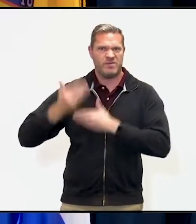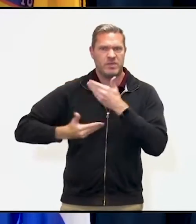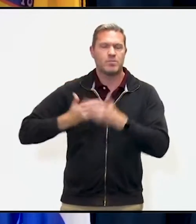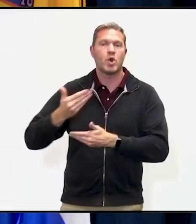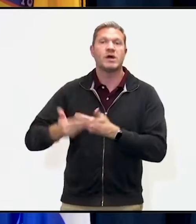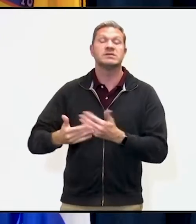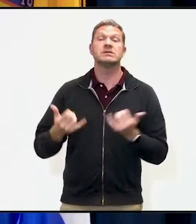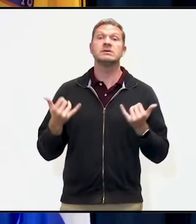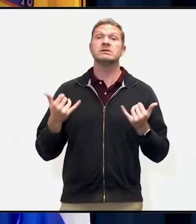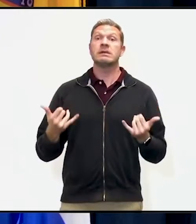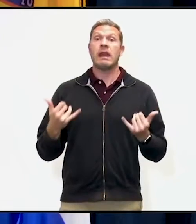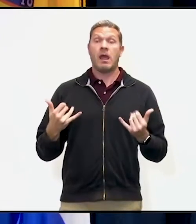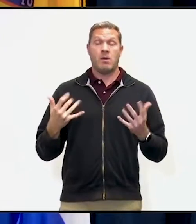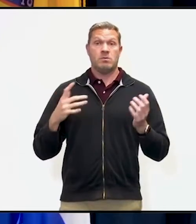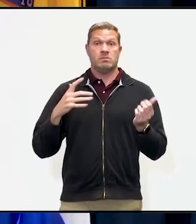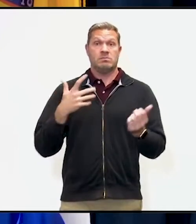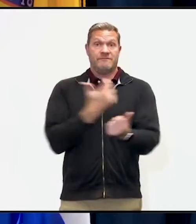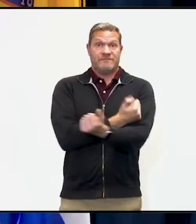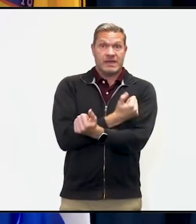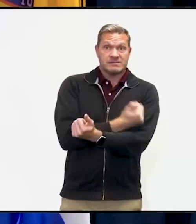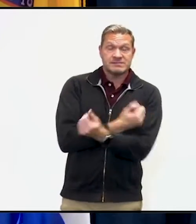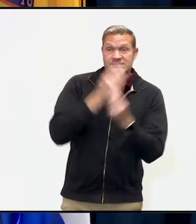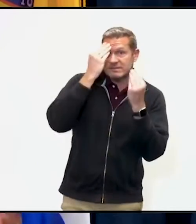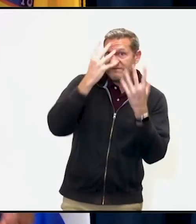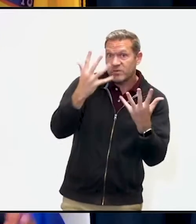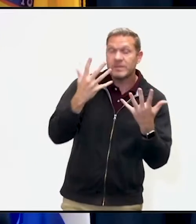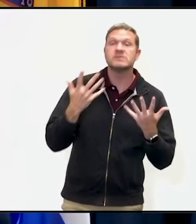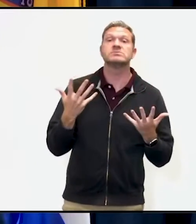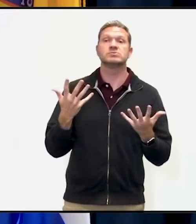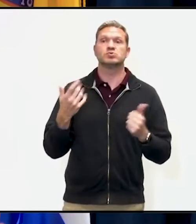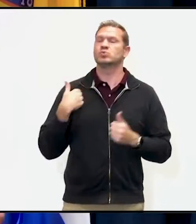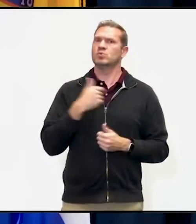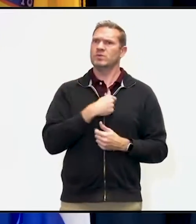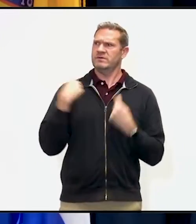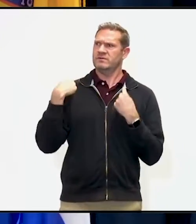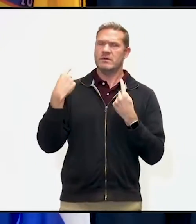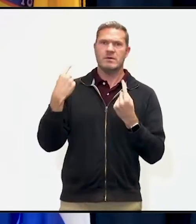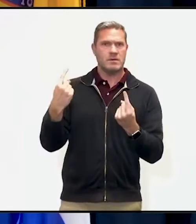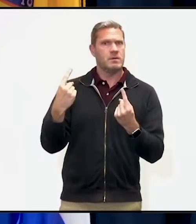On vaccines, again we have been really doing a great job I think in the city.